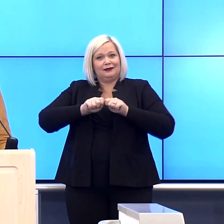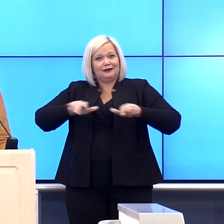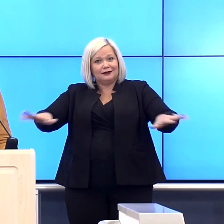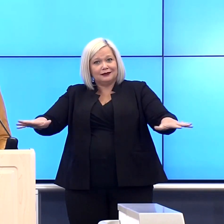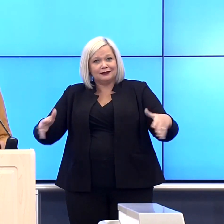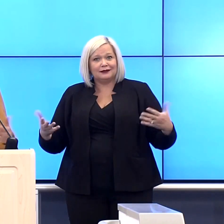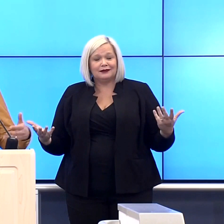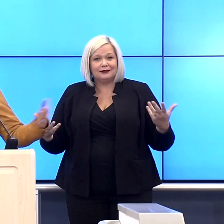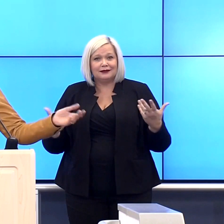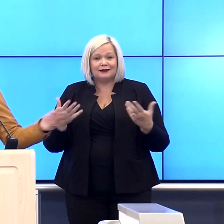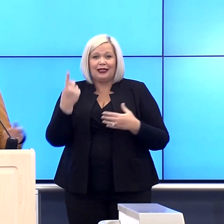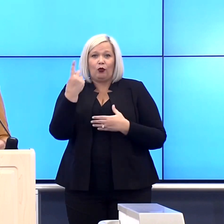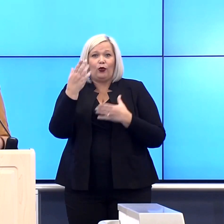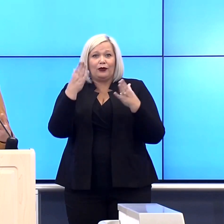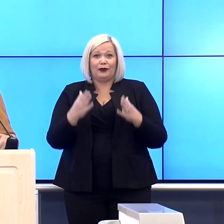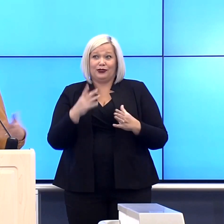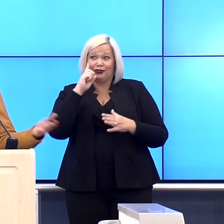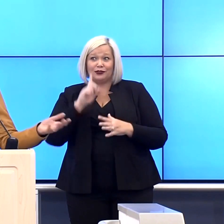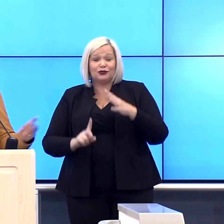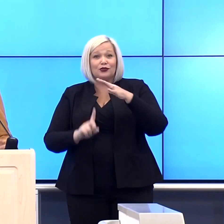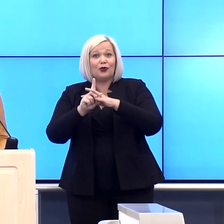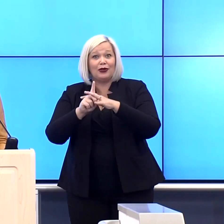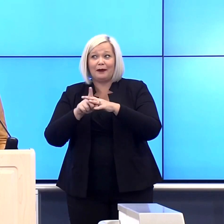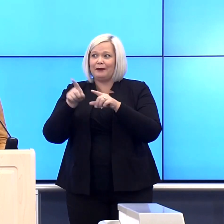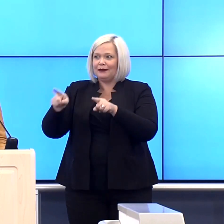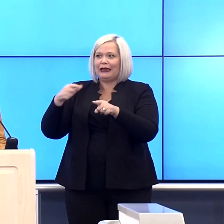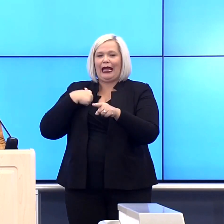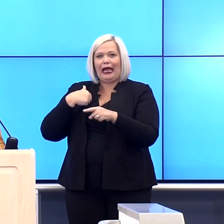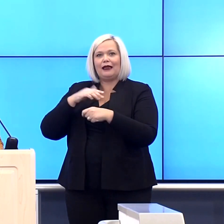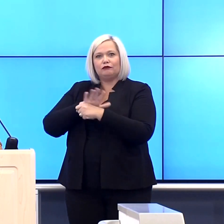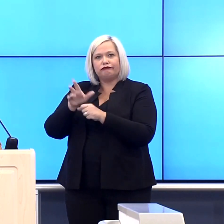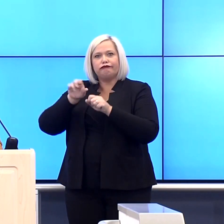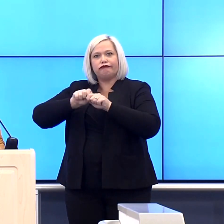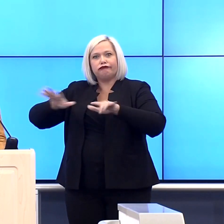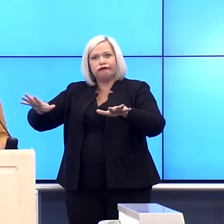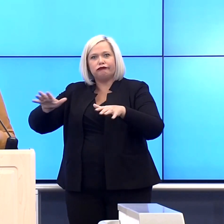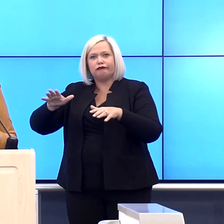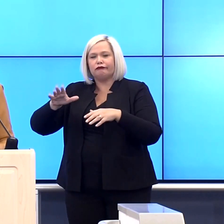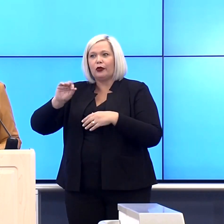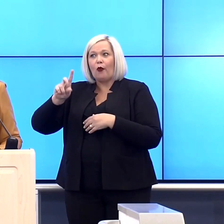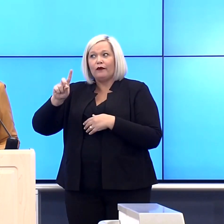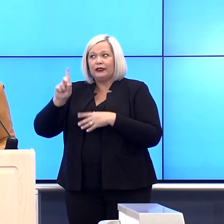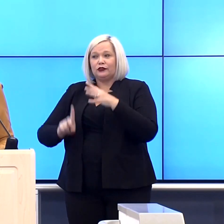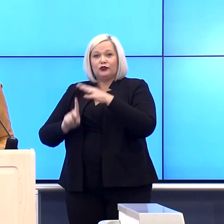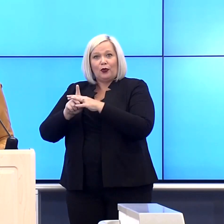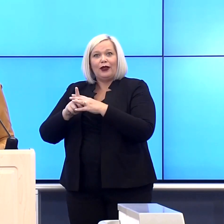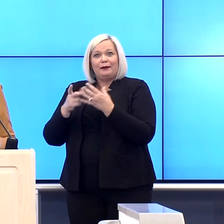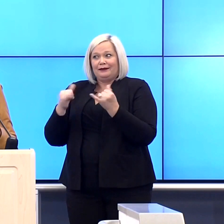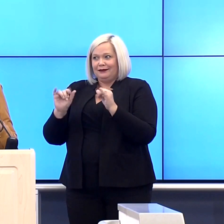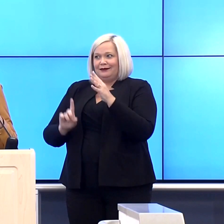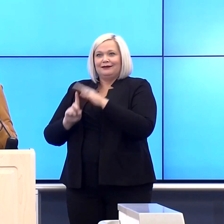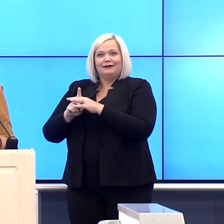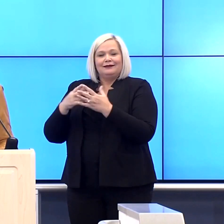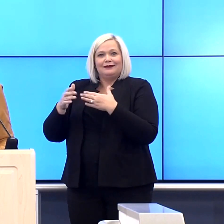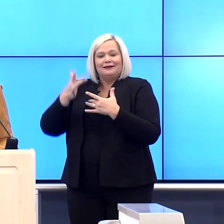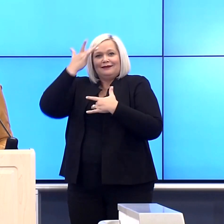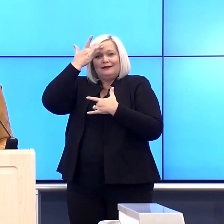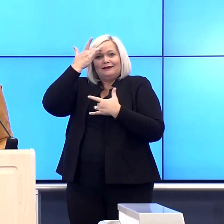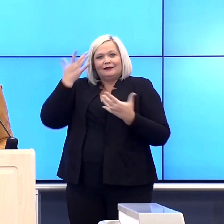AS YOU KNOW, THEY CANCELED SESSION THIS WEEK BECAUSE OF A SESSION THIS WEEK BECAUSE OF A COVID OUTBREAK. COVID OUTBREAK. AND ONE PERSON DID SHOW UP WITH AND ONE PERSON DID SHOW UP WITH COVID INTO THE LEGISLATURE.